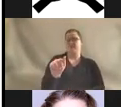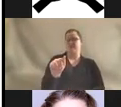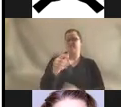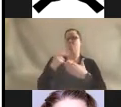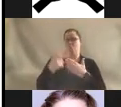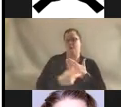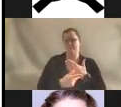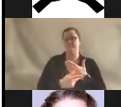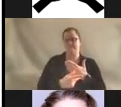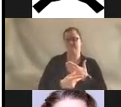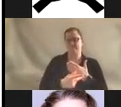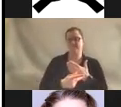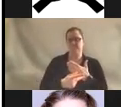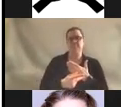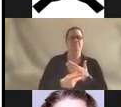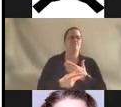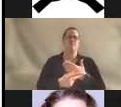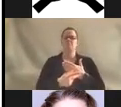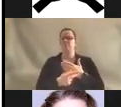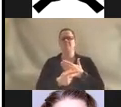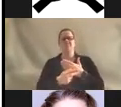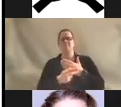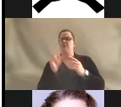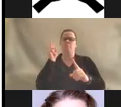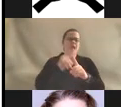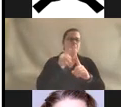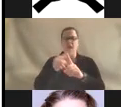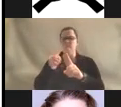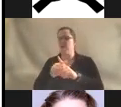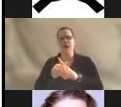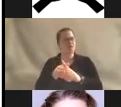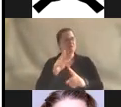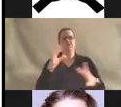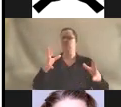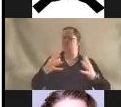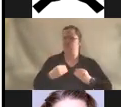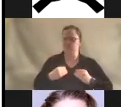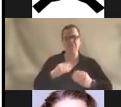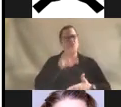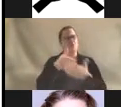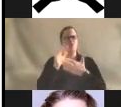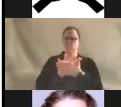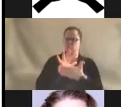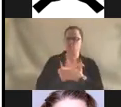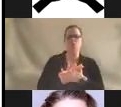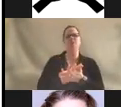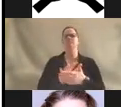though, I got into all the schools I applied to like Harvard and Yale